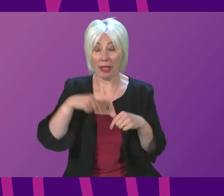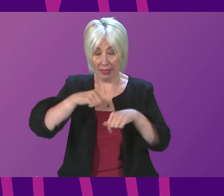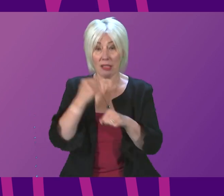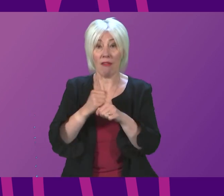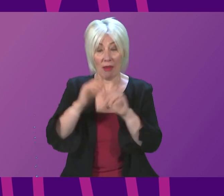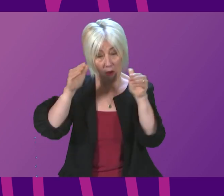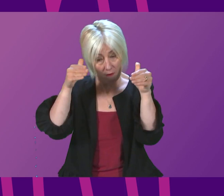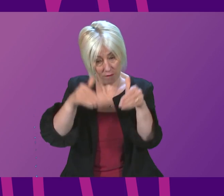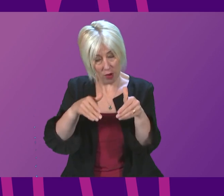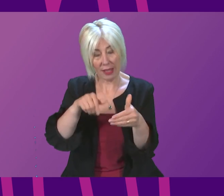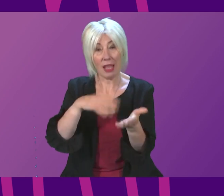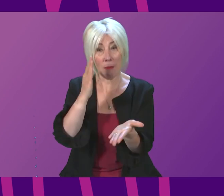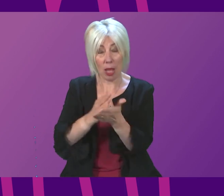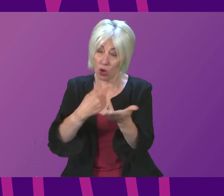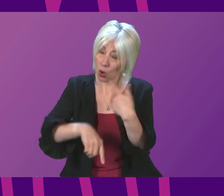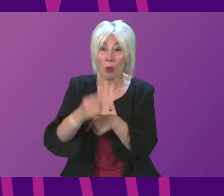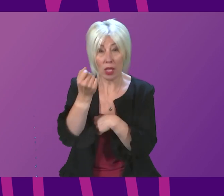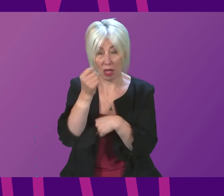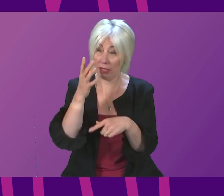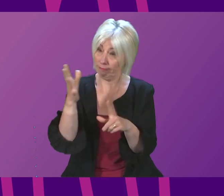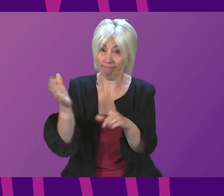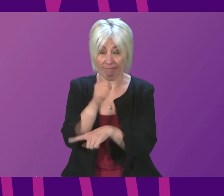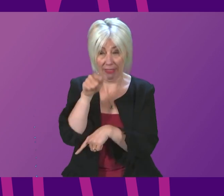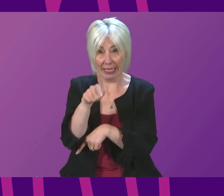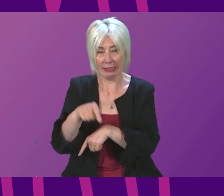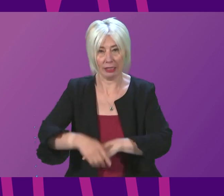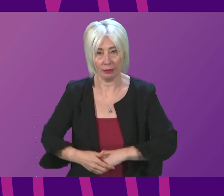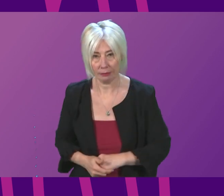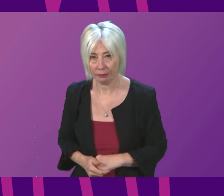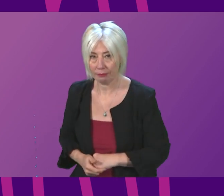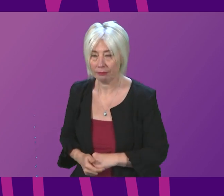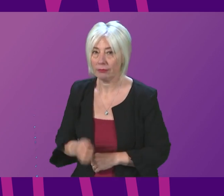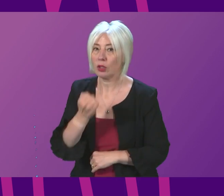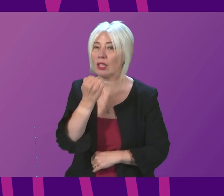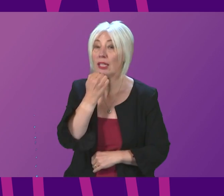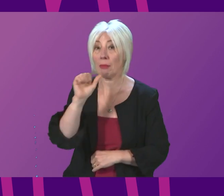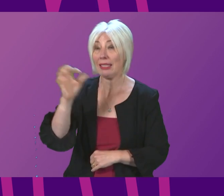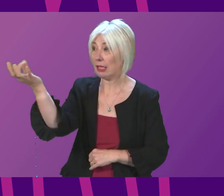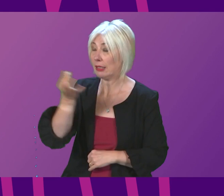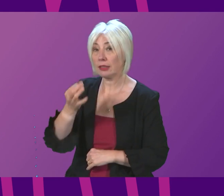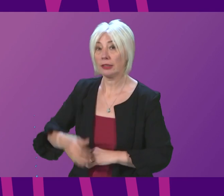sure that we fully realise that.